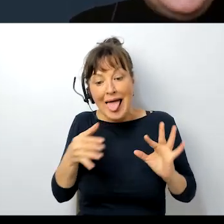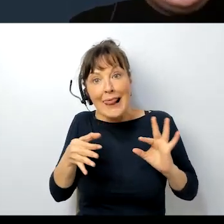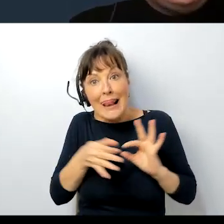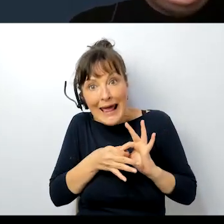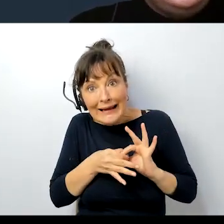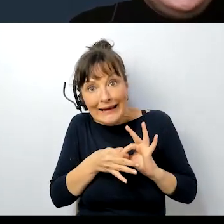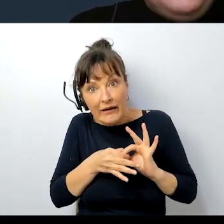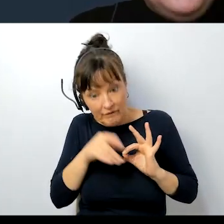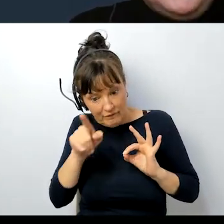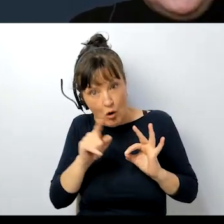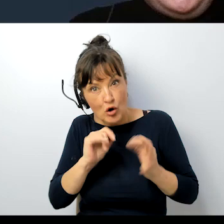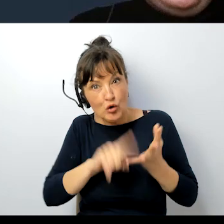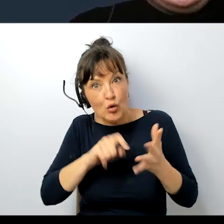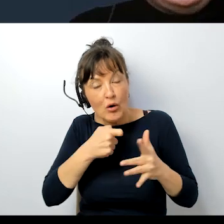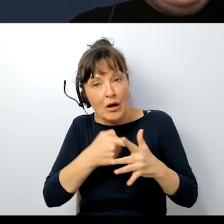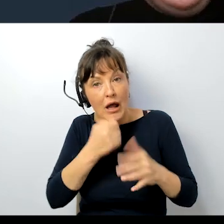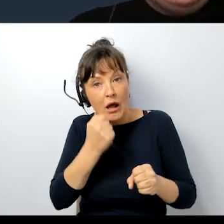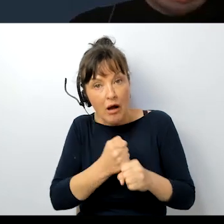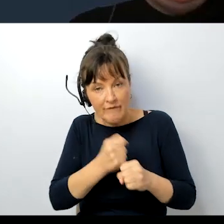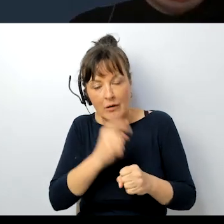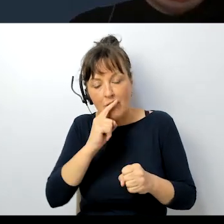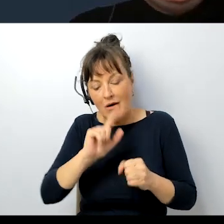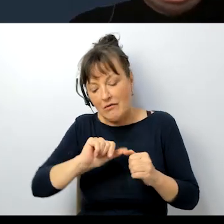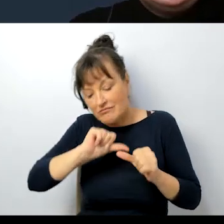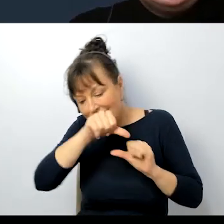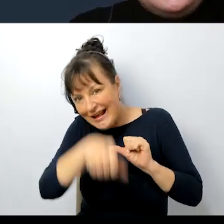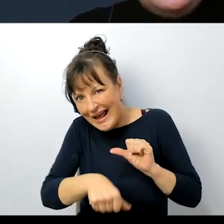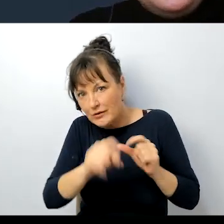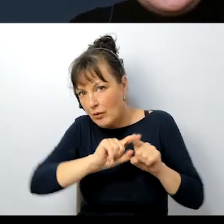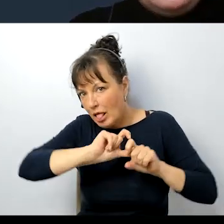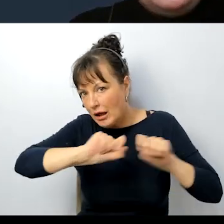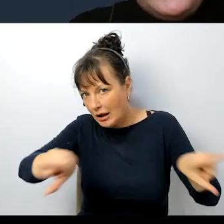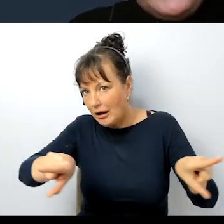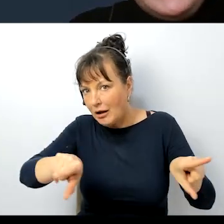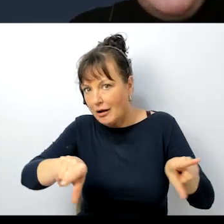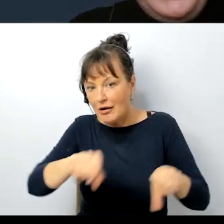more information on the UK government's website and that link to that website will be posted